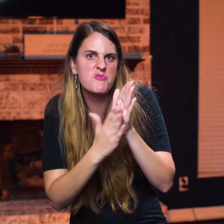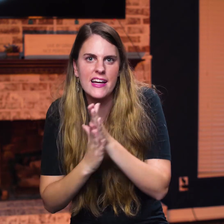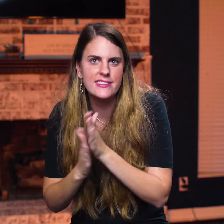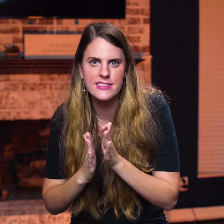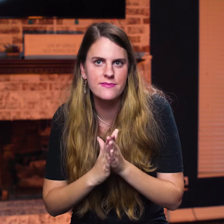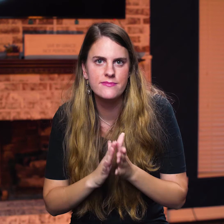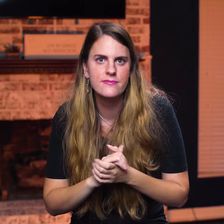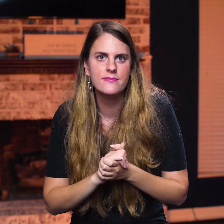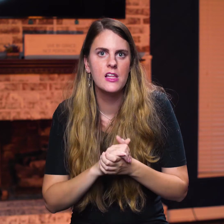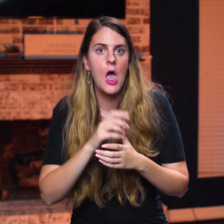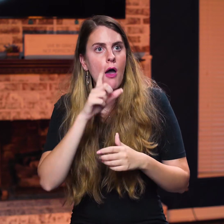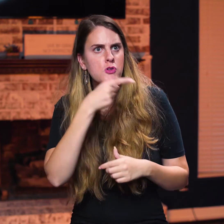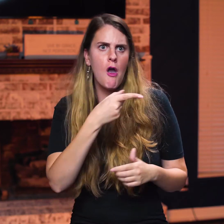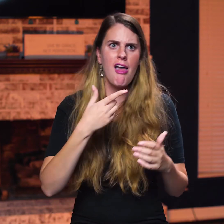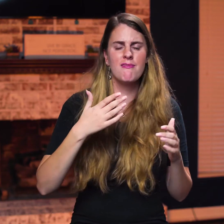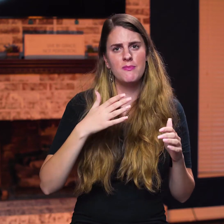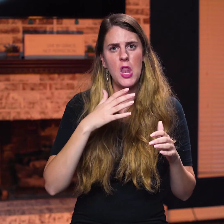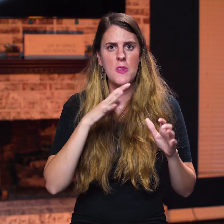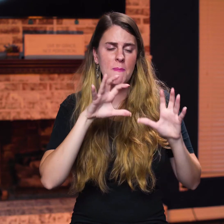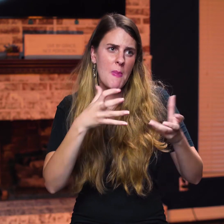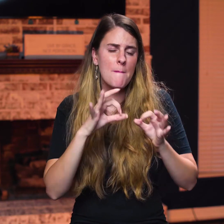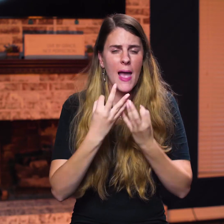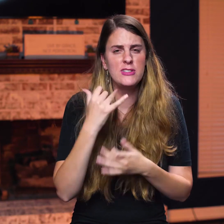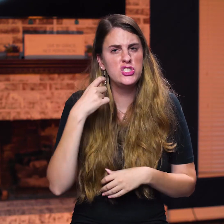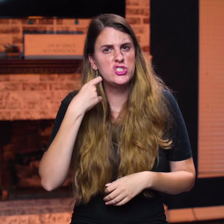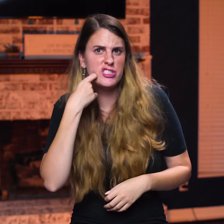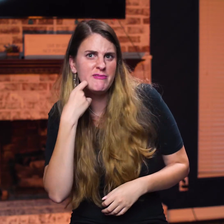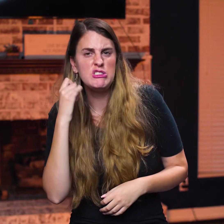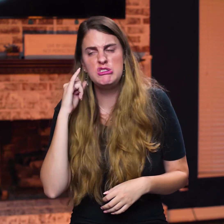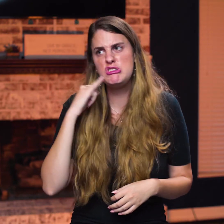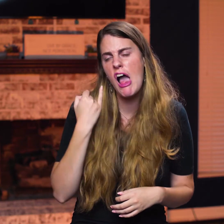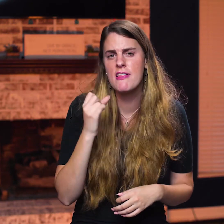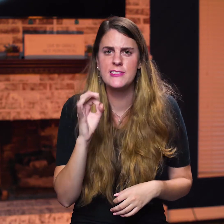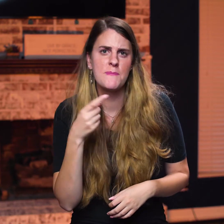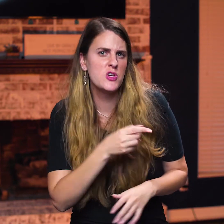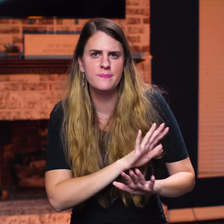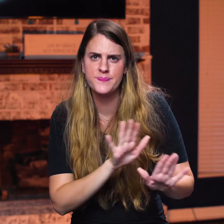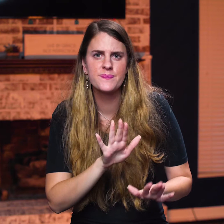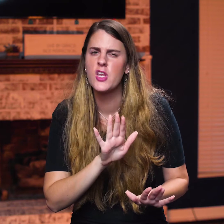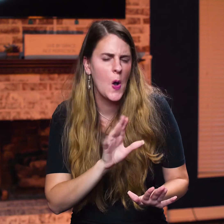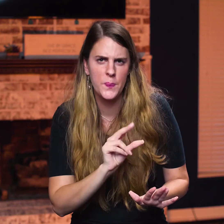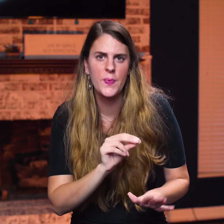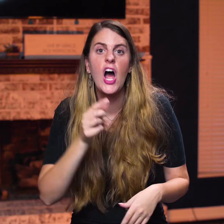but it’s just because they’re jealous of you!” No.